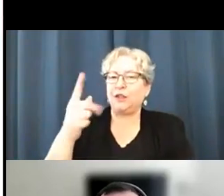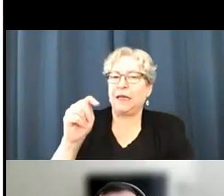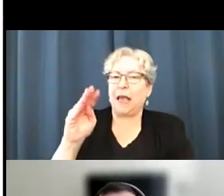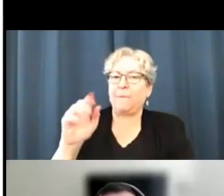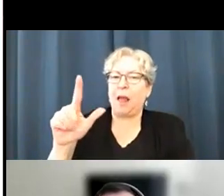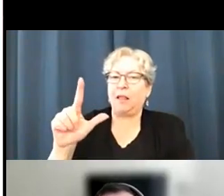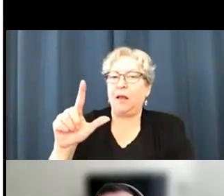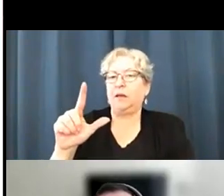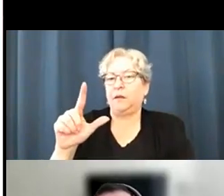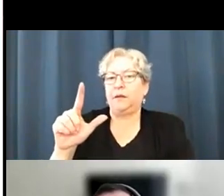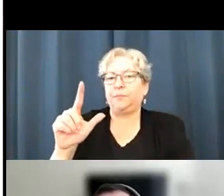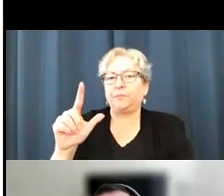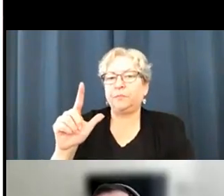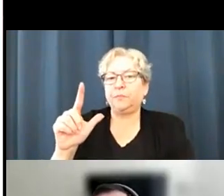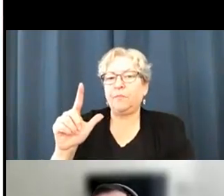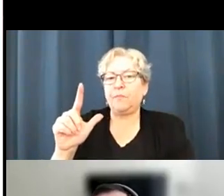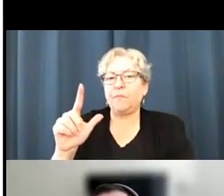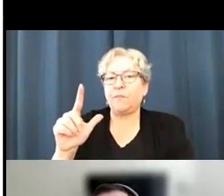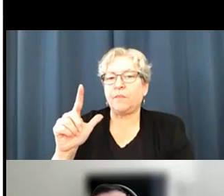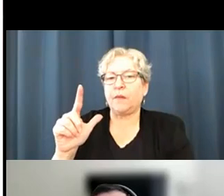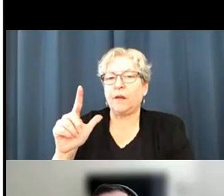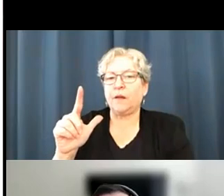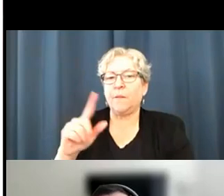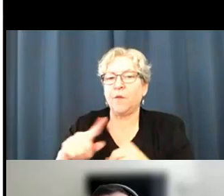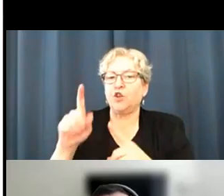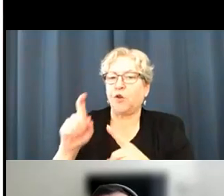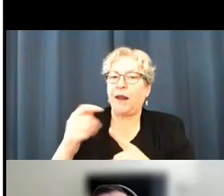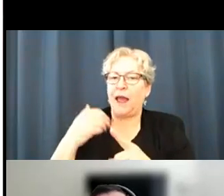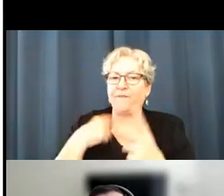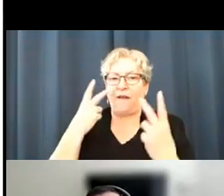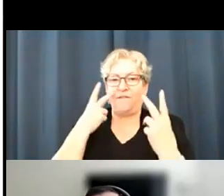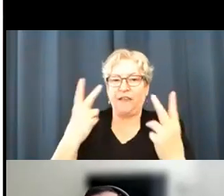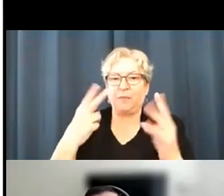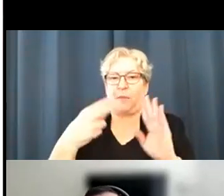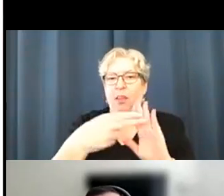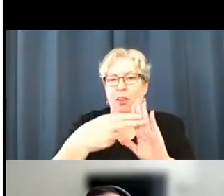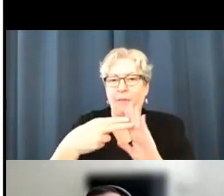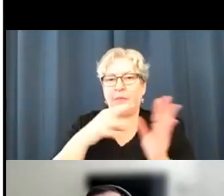how to do that, but there should be a visible label that's associated with an edit text.